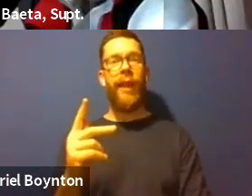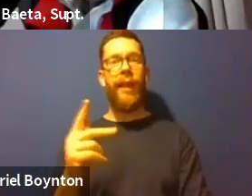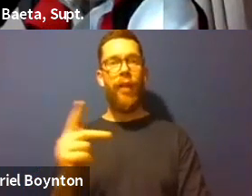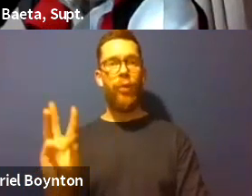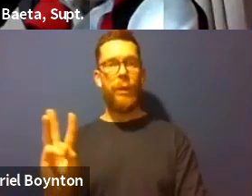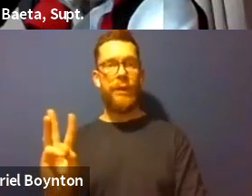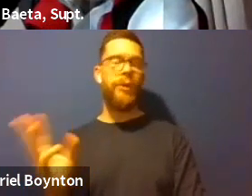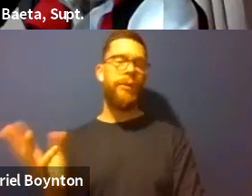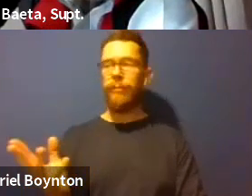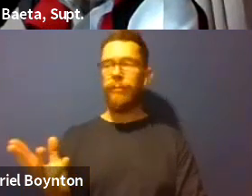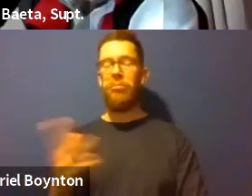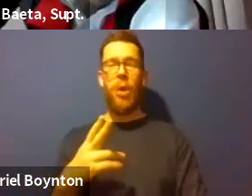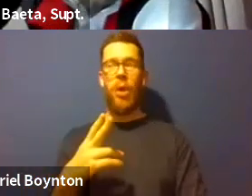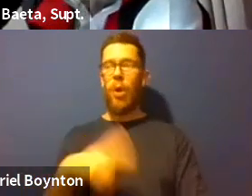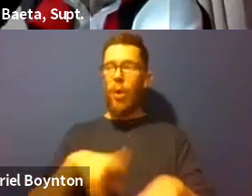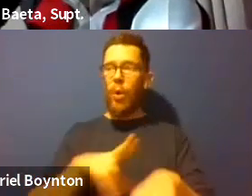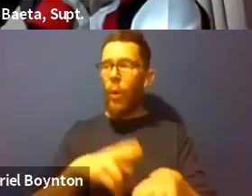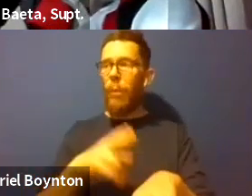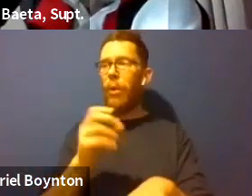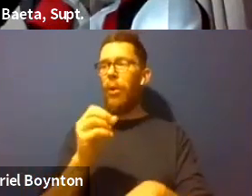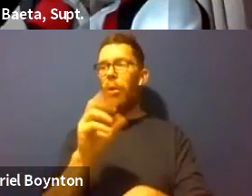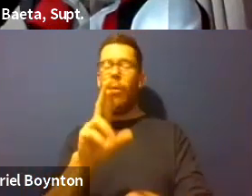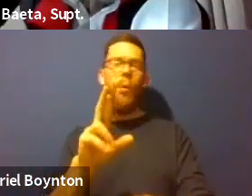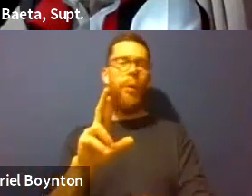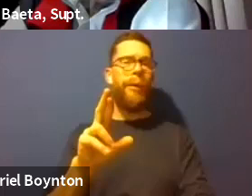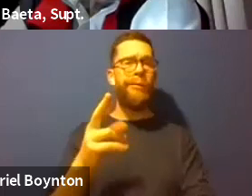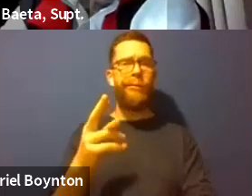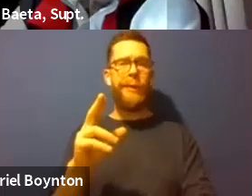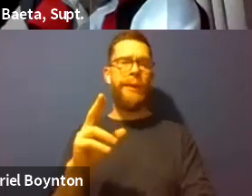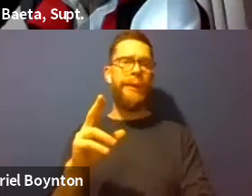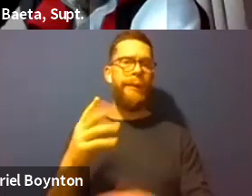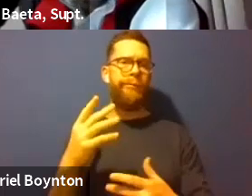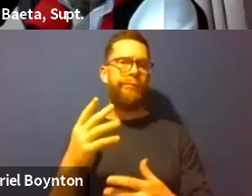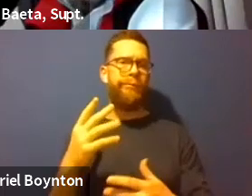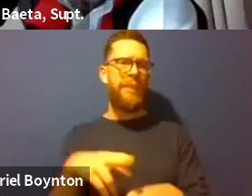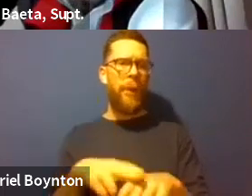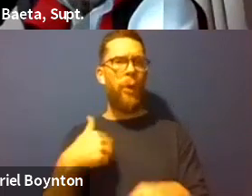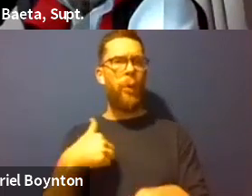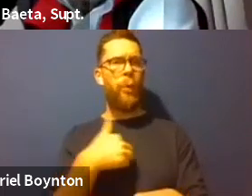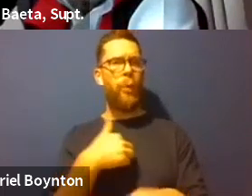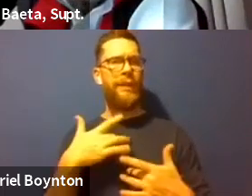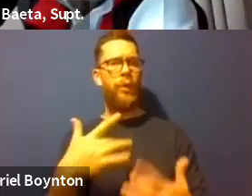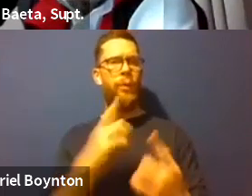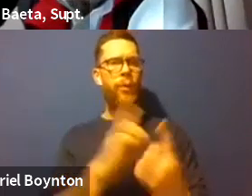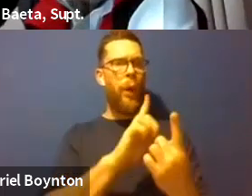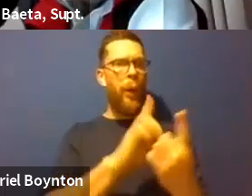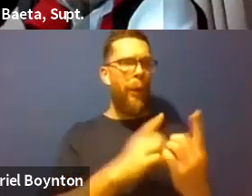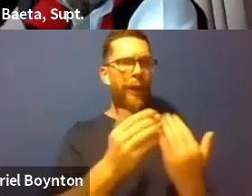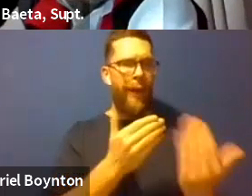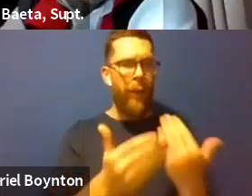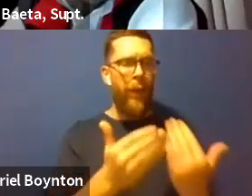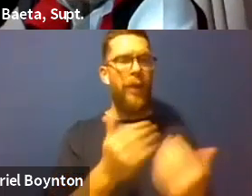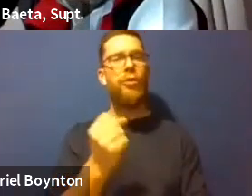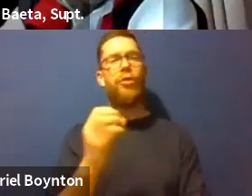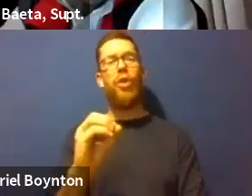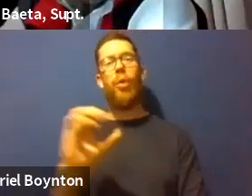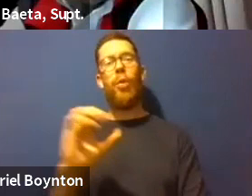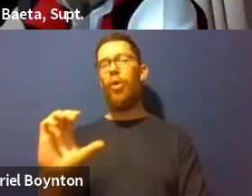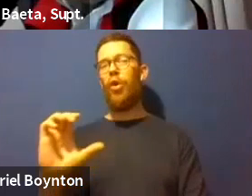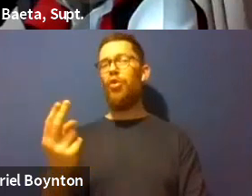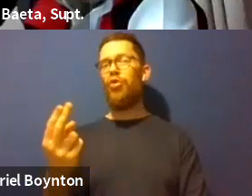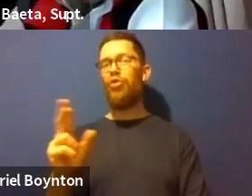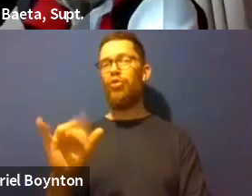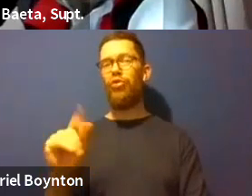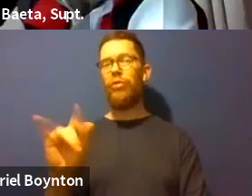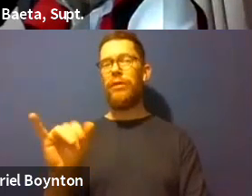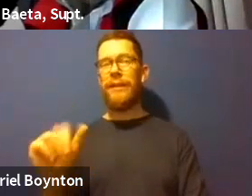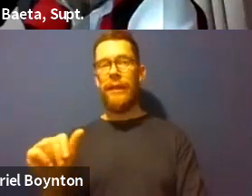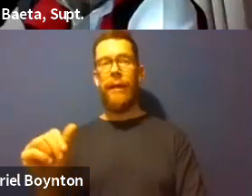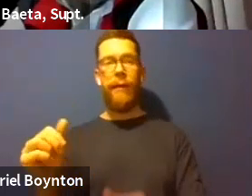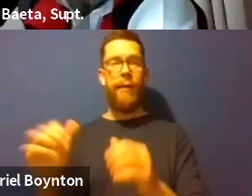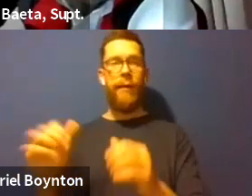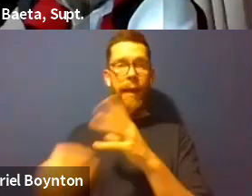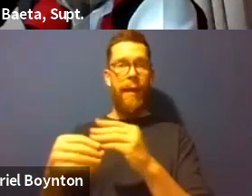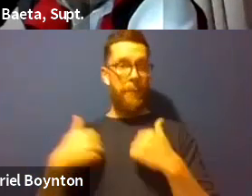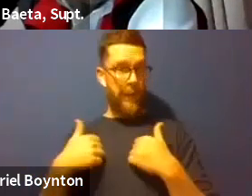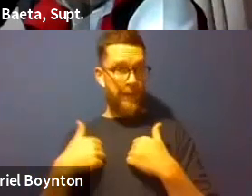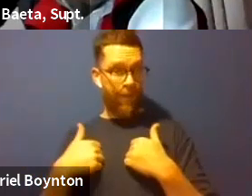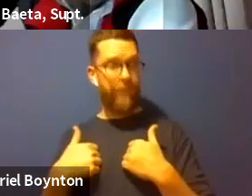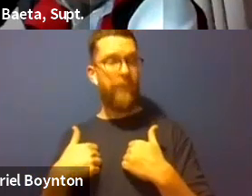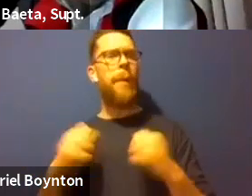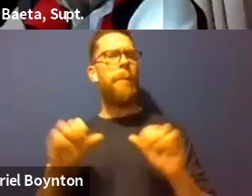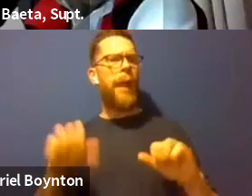Karen Winsper: And we were mostly one to one anyway, right. So I would say that having Christina in her position, combined with myself being able to touch base with teachers.